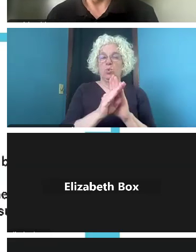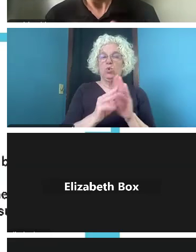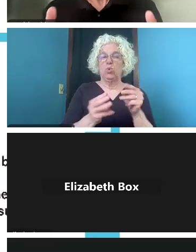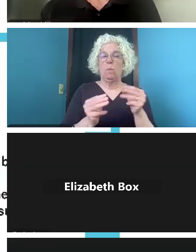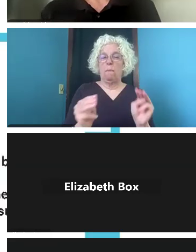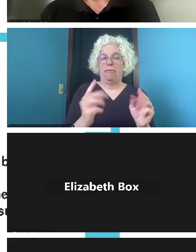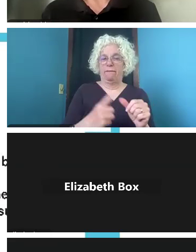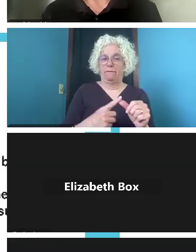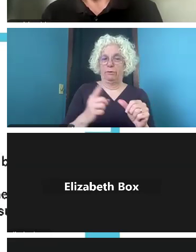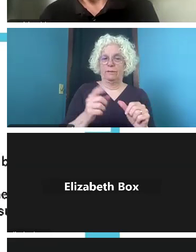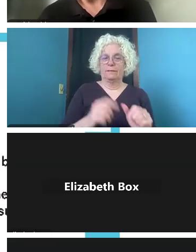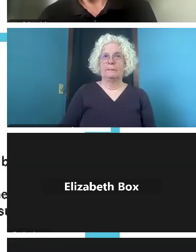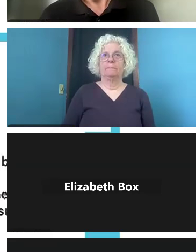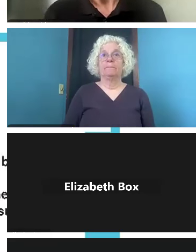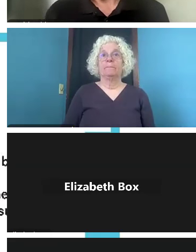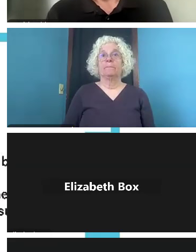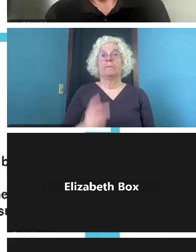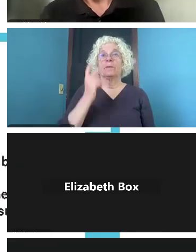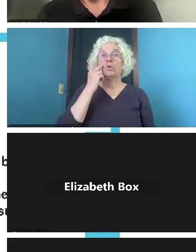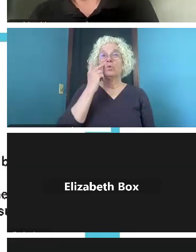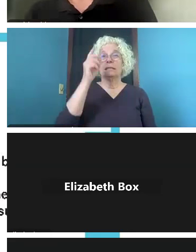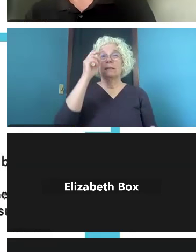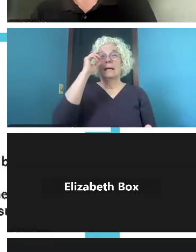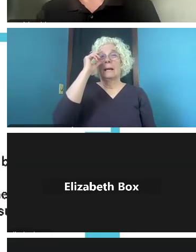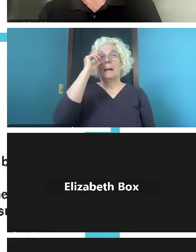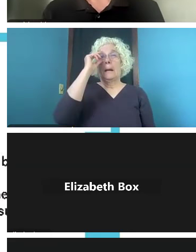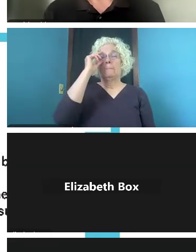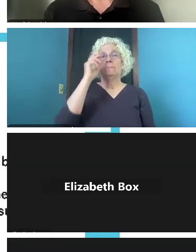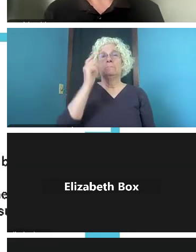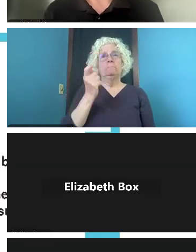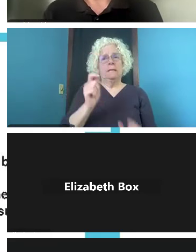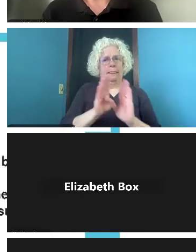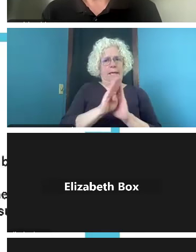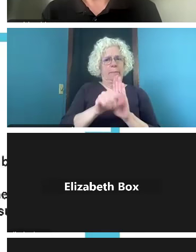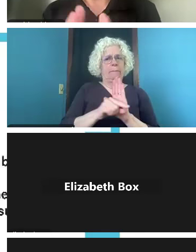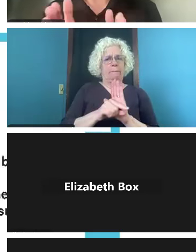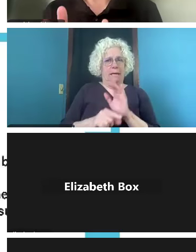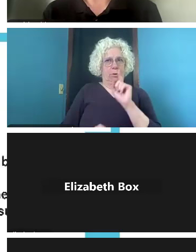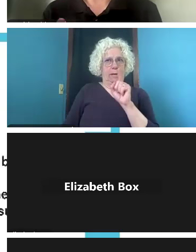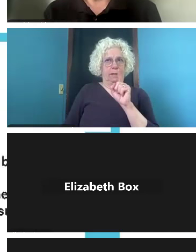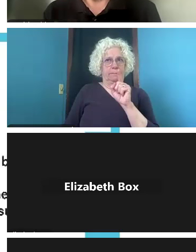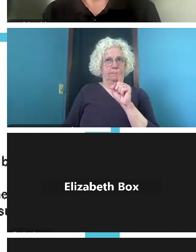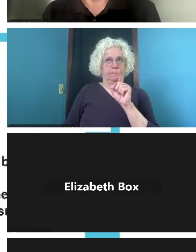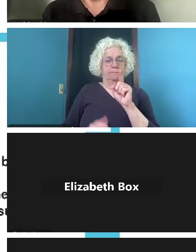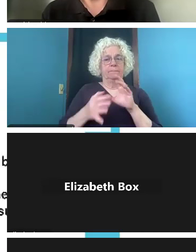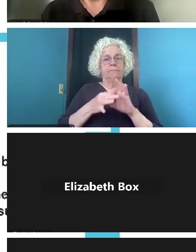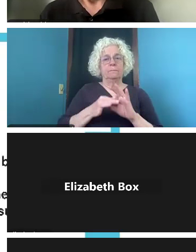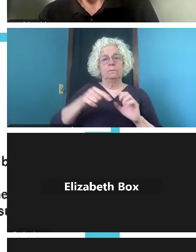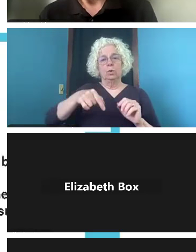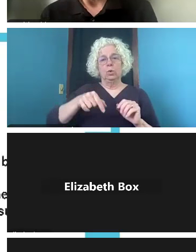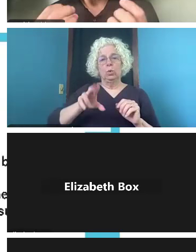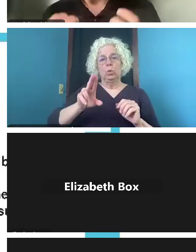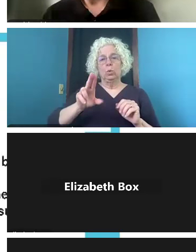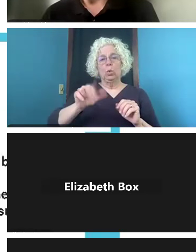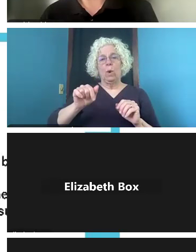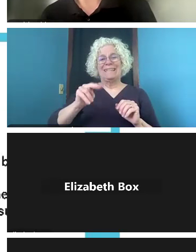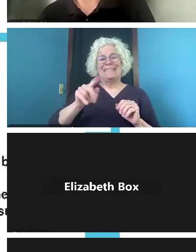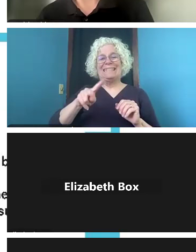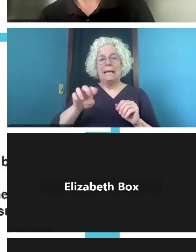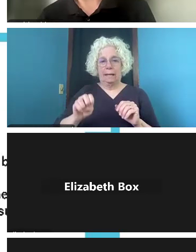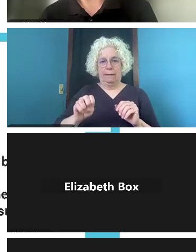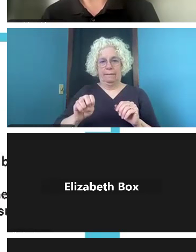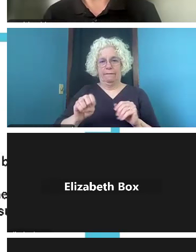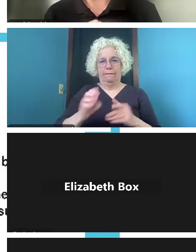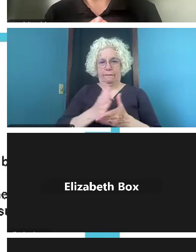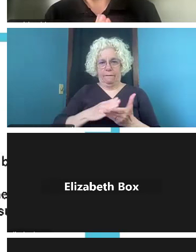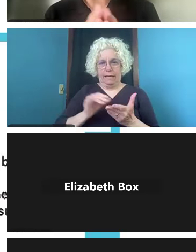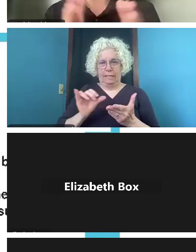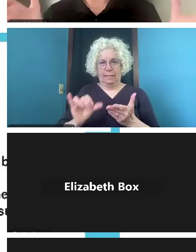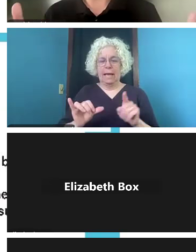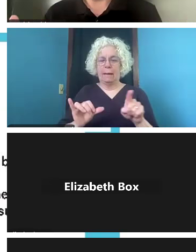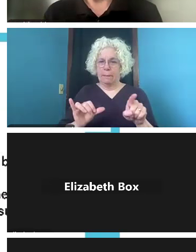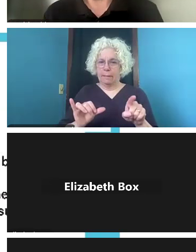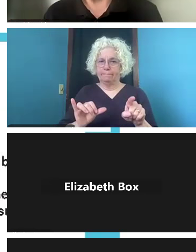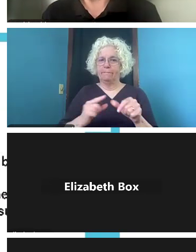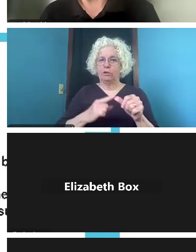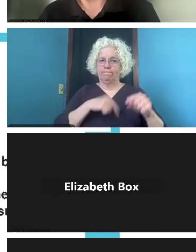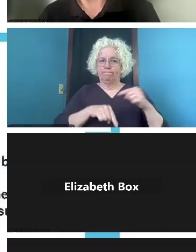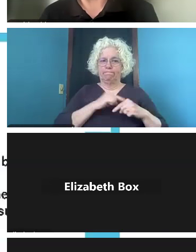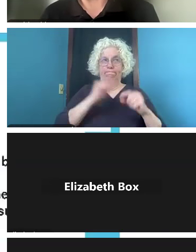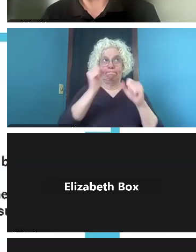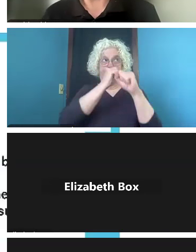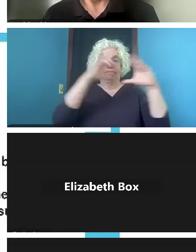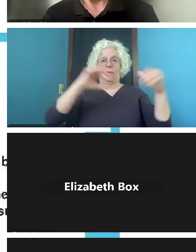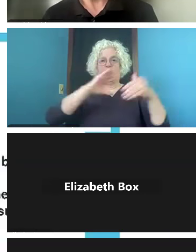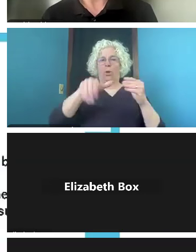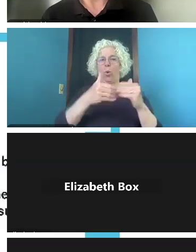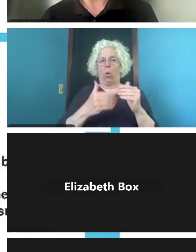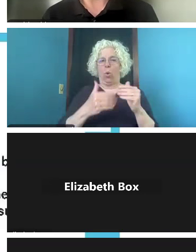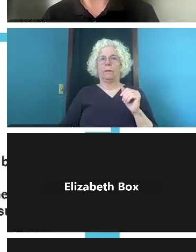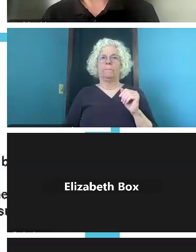On the screen right now you're going to see some background information related to the quantitative phase. But I want to step back in a second and give you a sense of the whole research project overall.